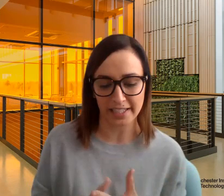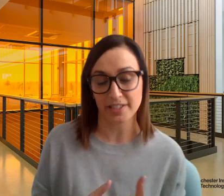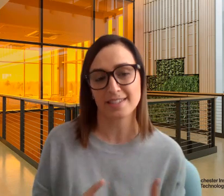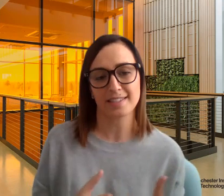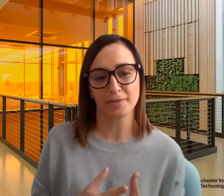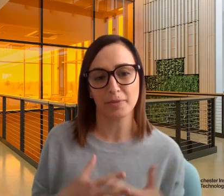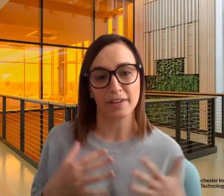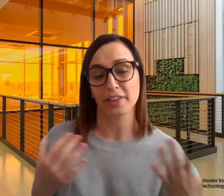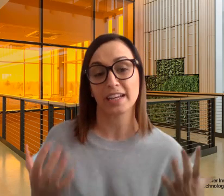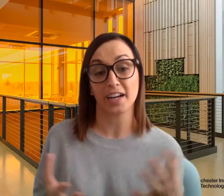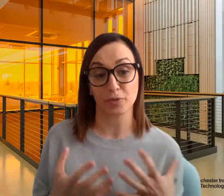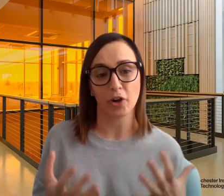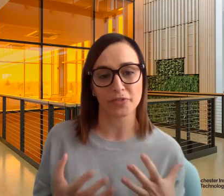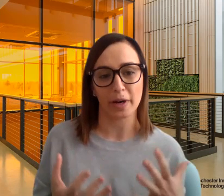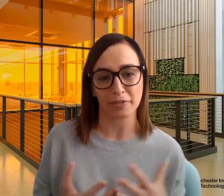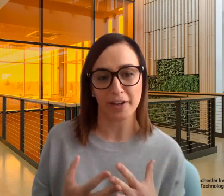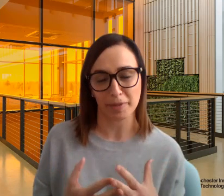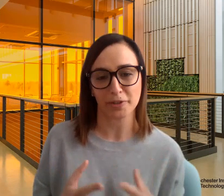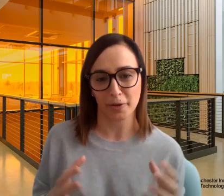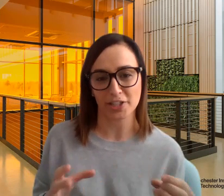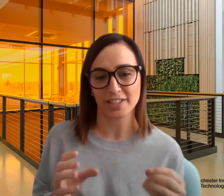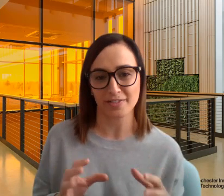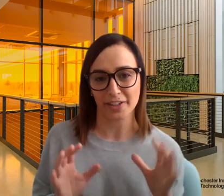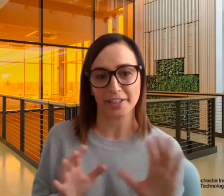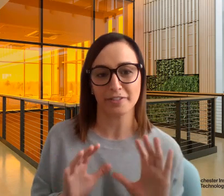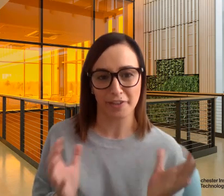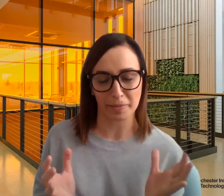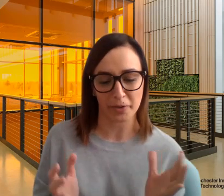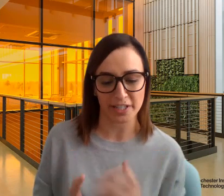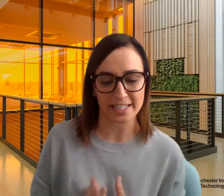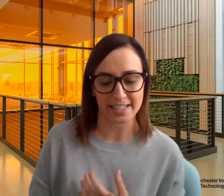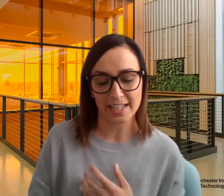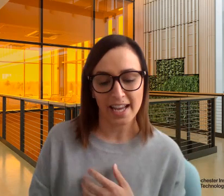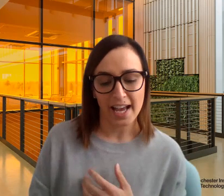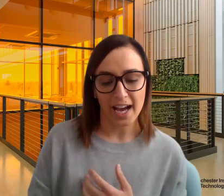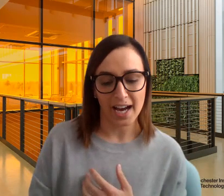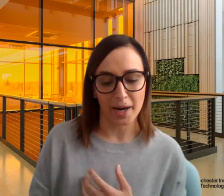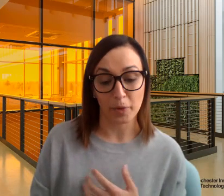It's everything kind of involves around. family Croatia is very family-oriented.